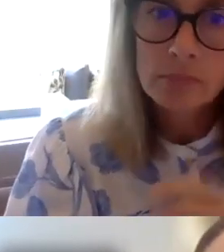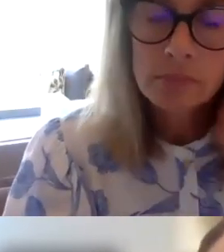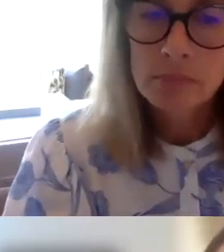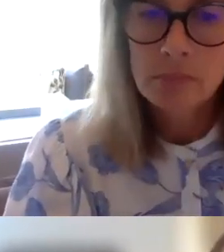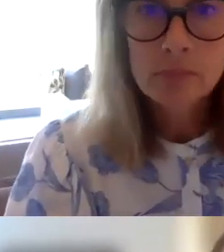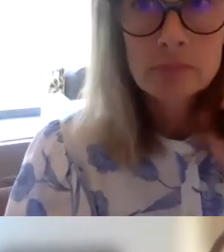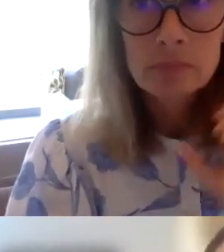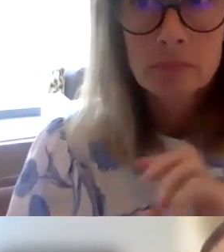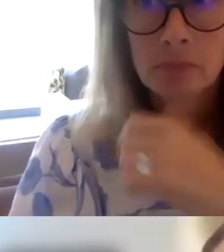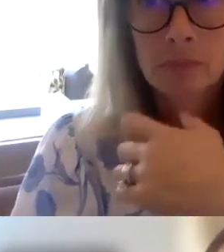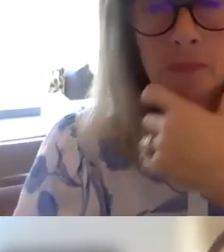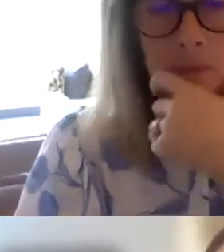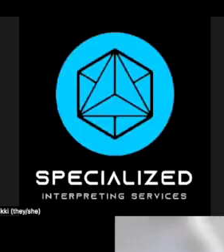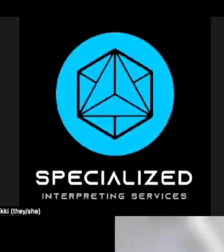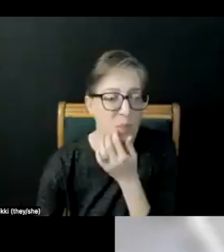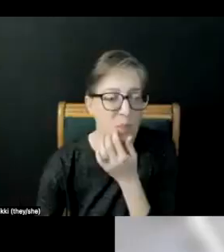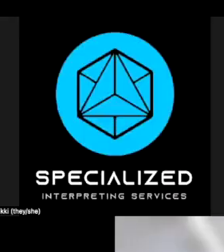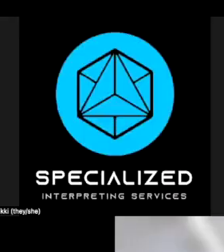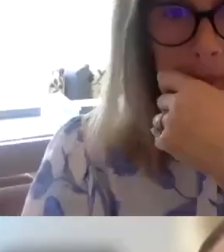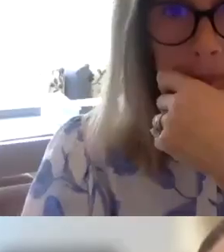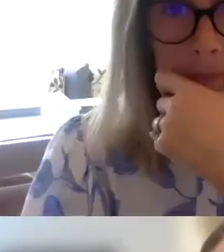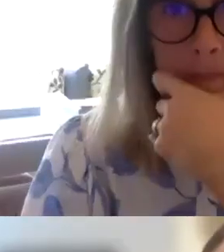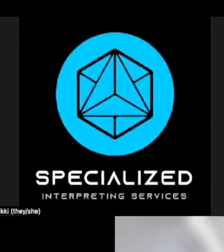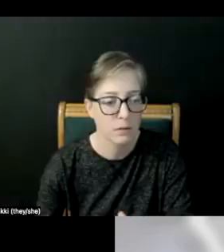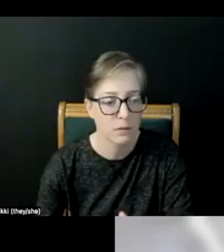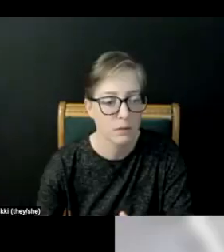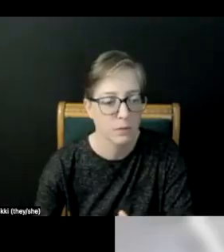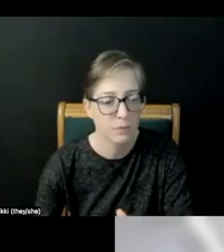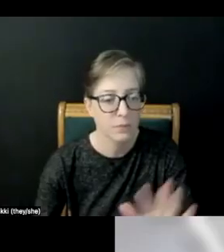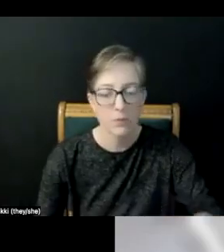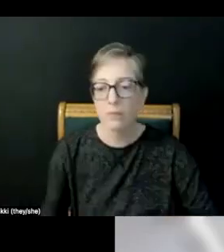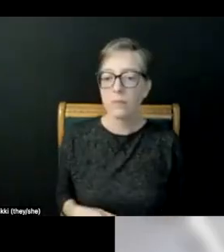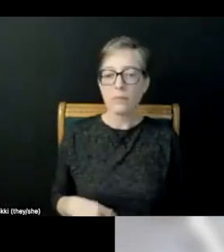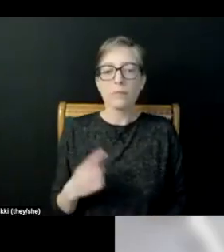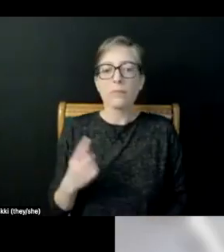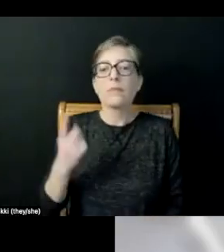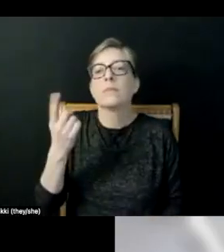an incredible amount of bravery to let someone in your house when you have a disability?